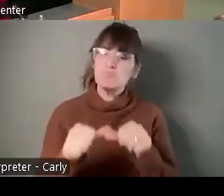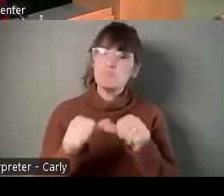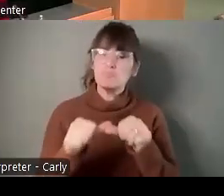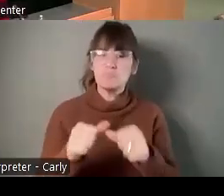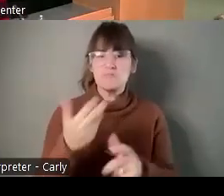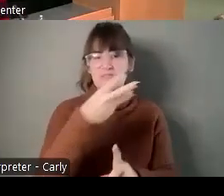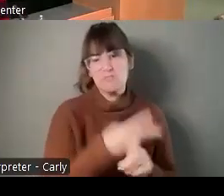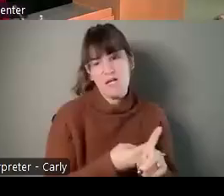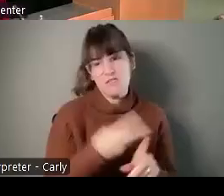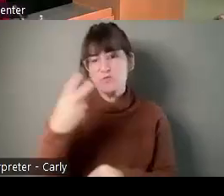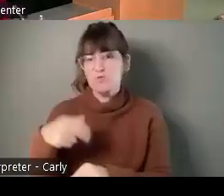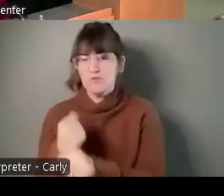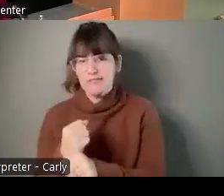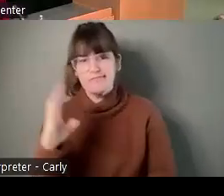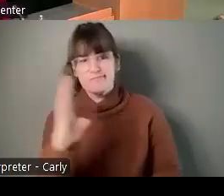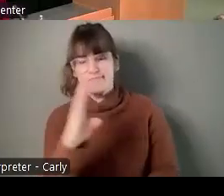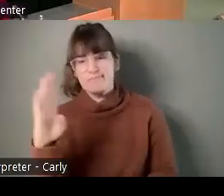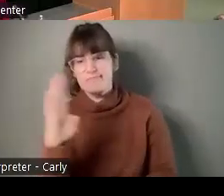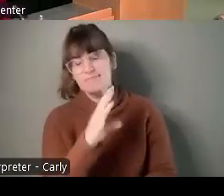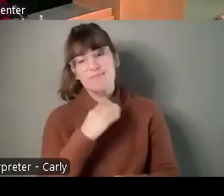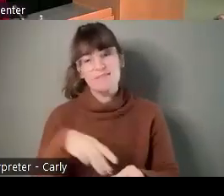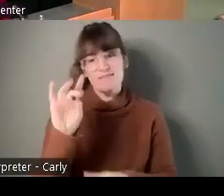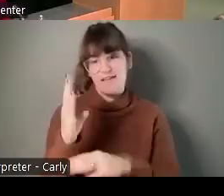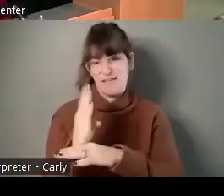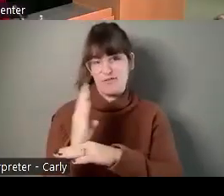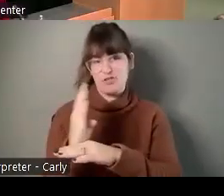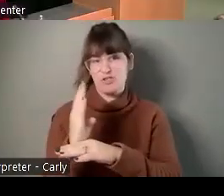two years. And so to find the average, we've decided to do ours for a year.